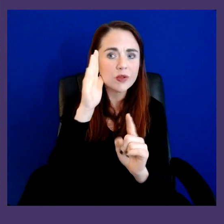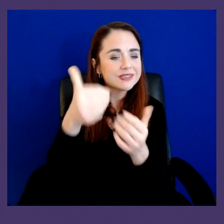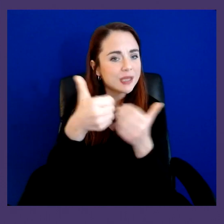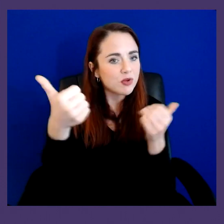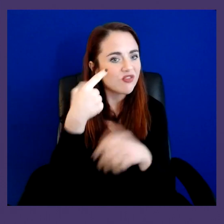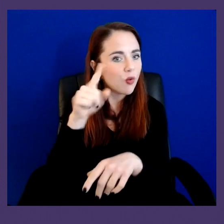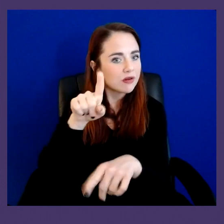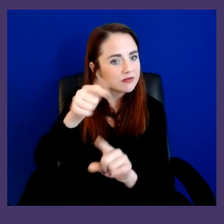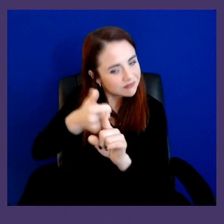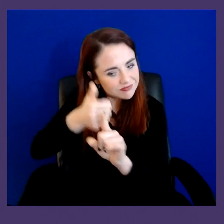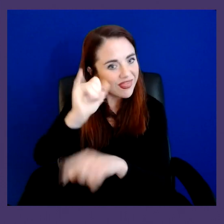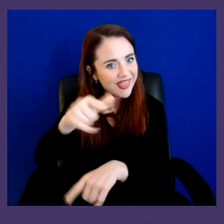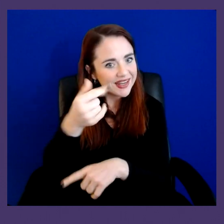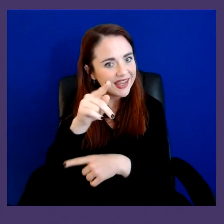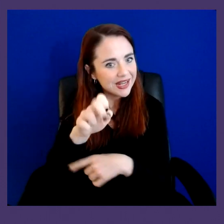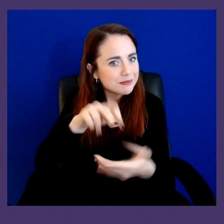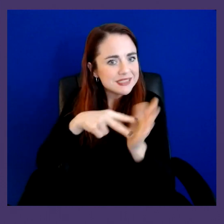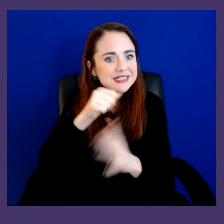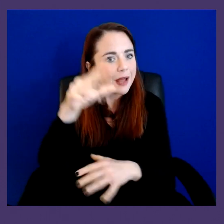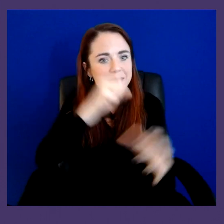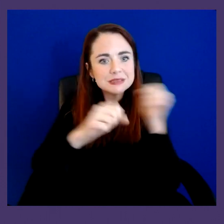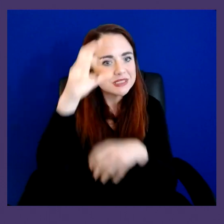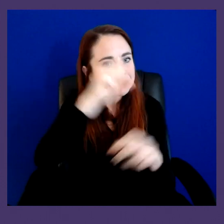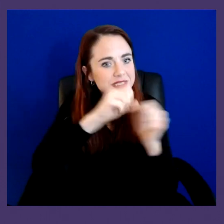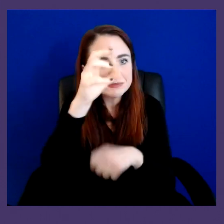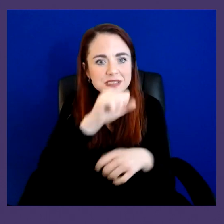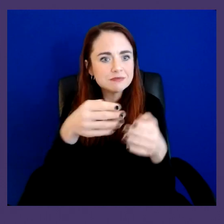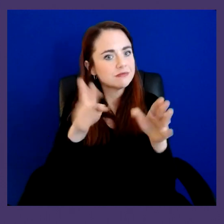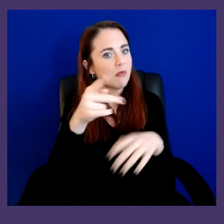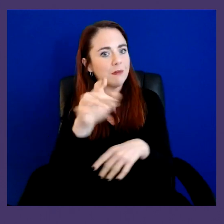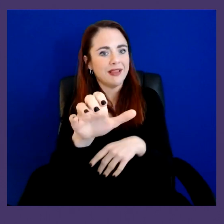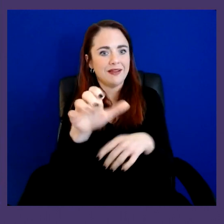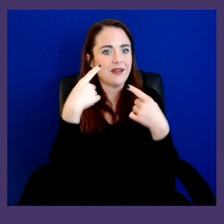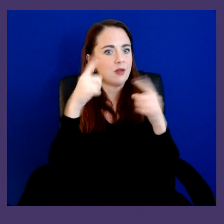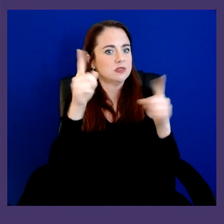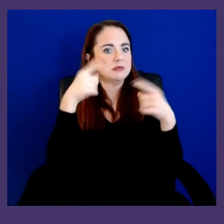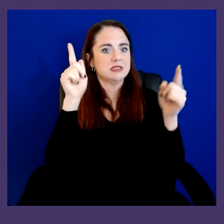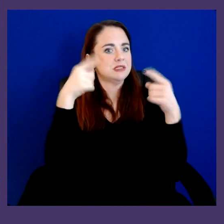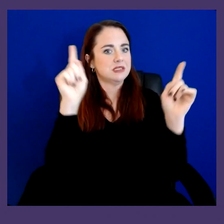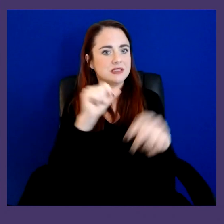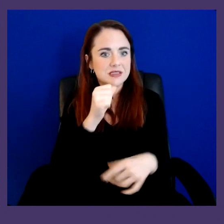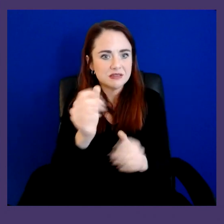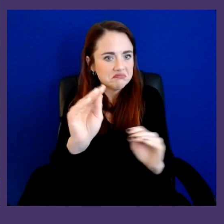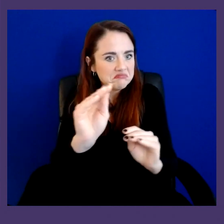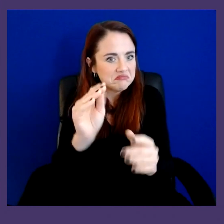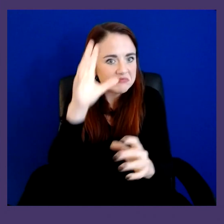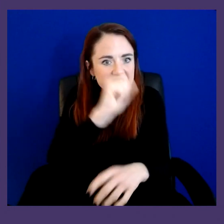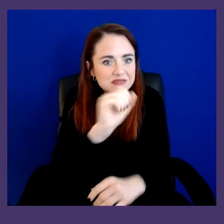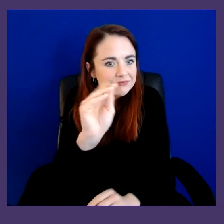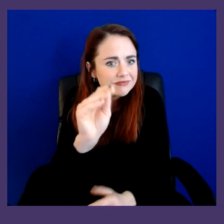So they won't be missing these public announcements. You can think of so many venues